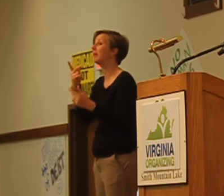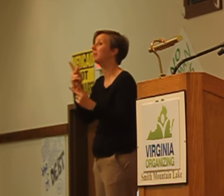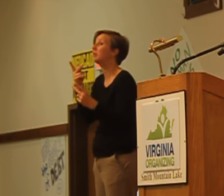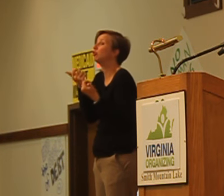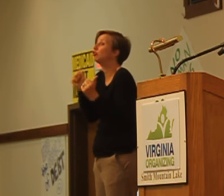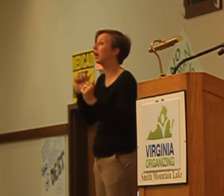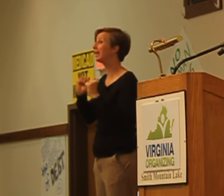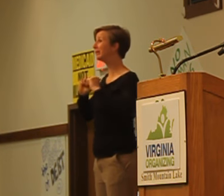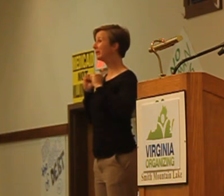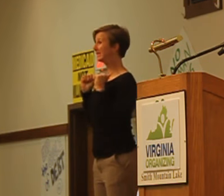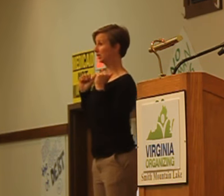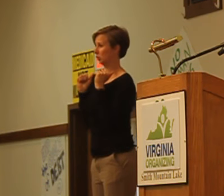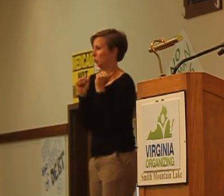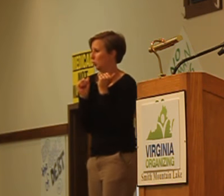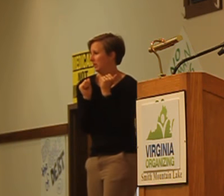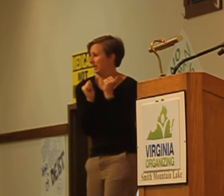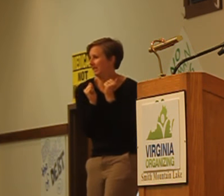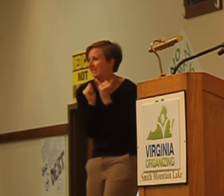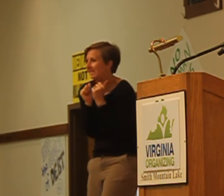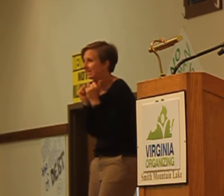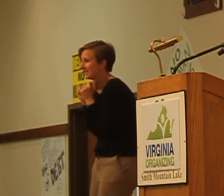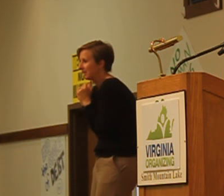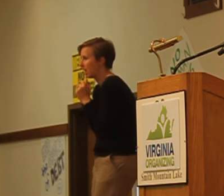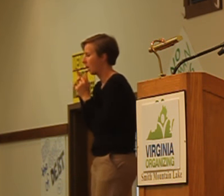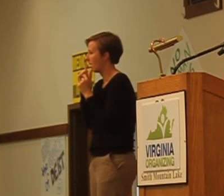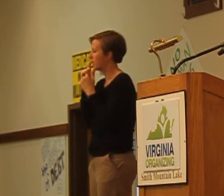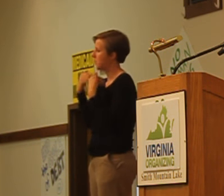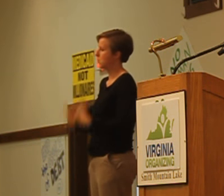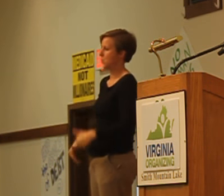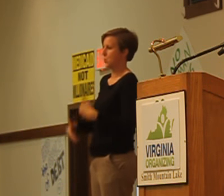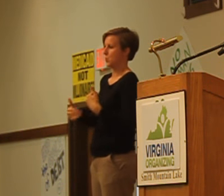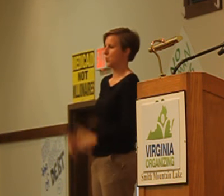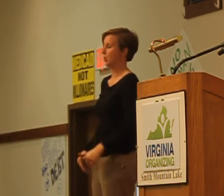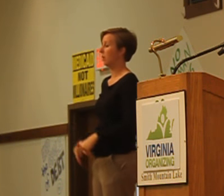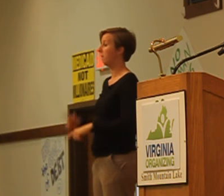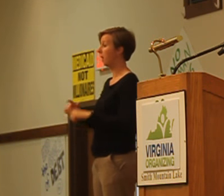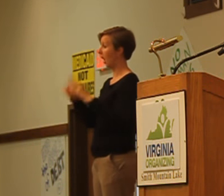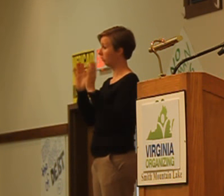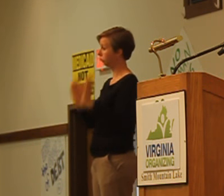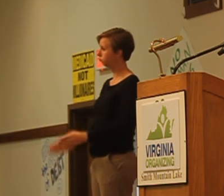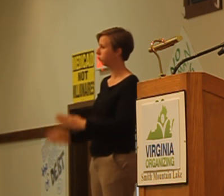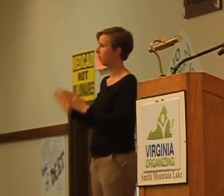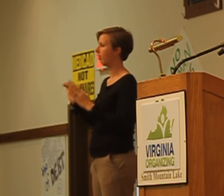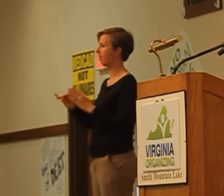It was so powerful. Organizing a candidates forum shows how we,